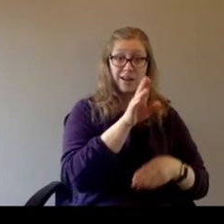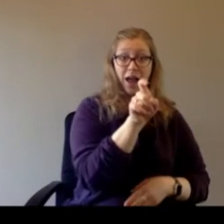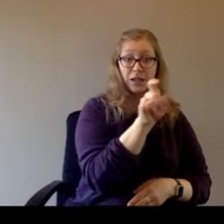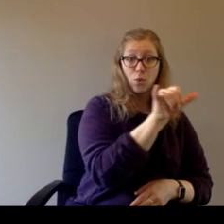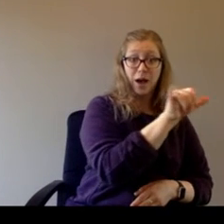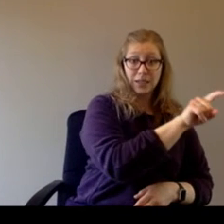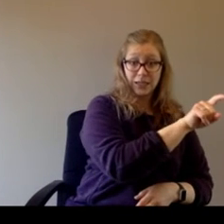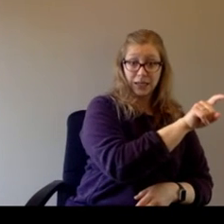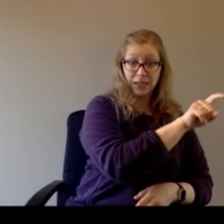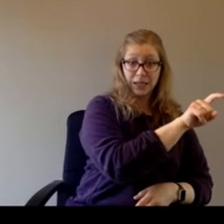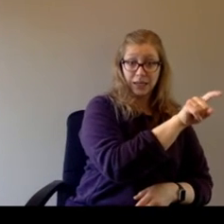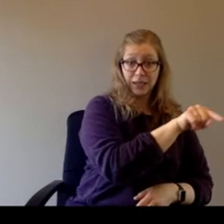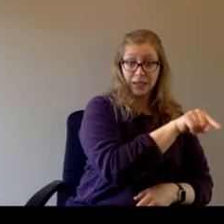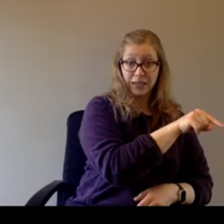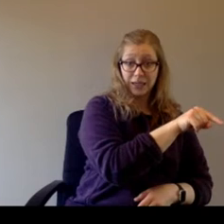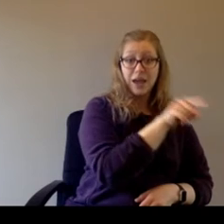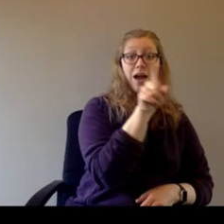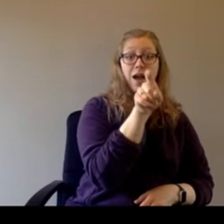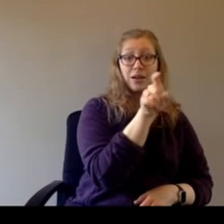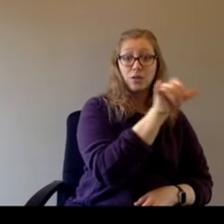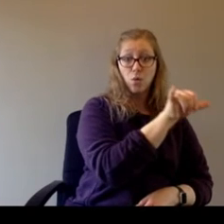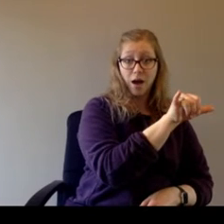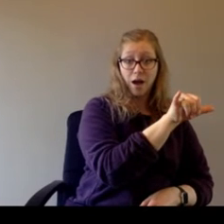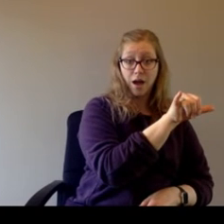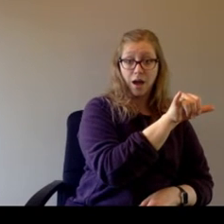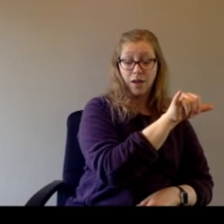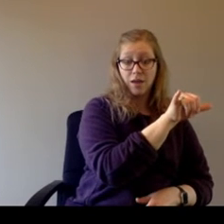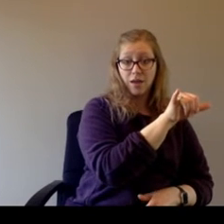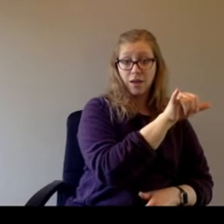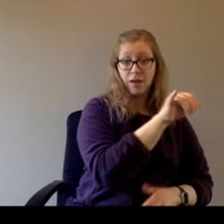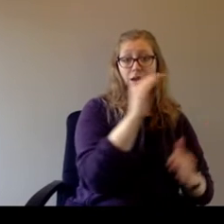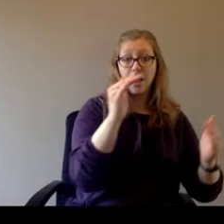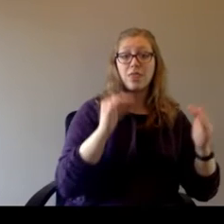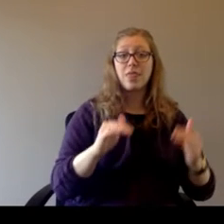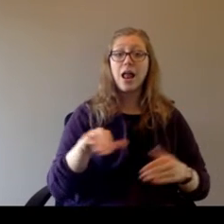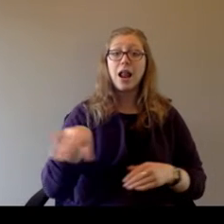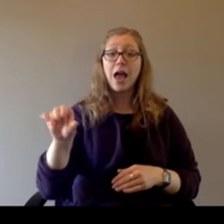But at the very end we have to kind of loop back. So we have to go from TR.